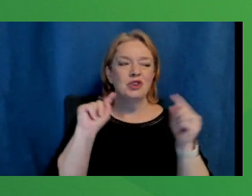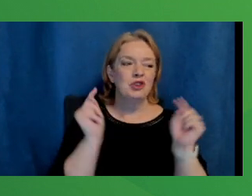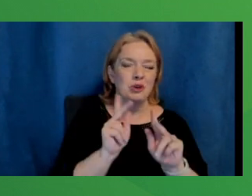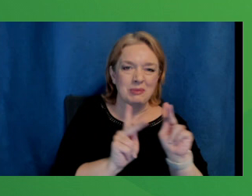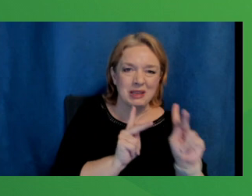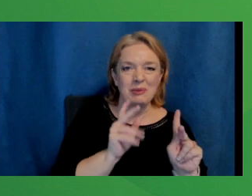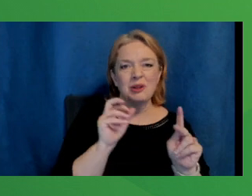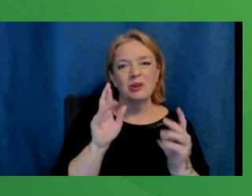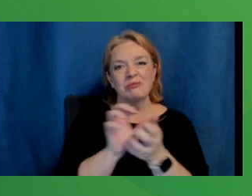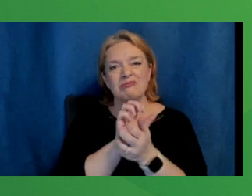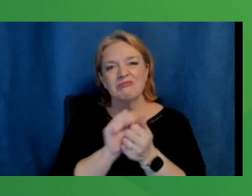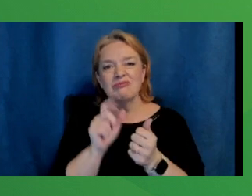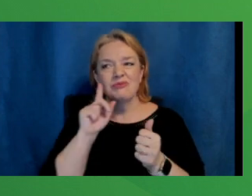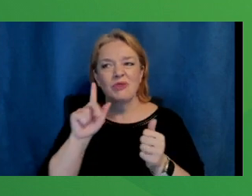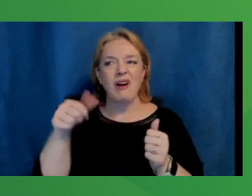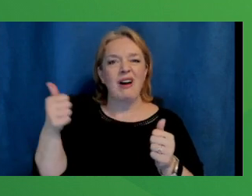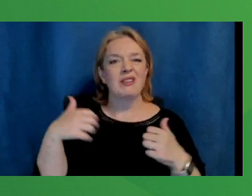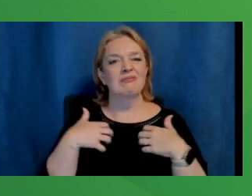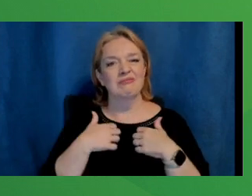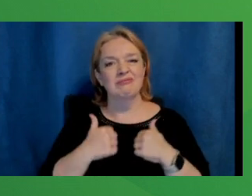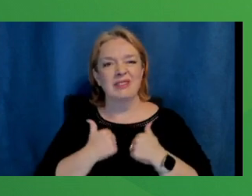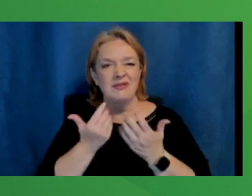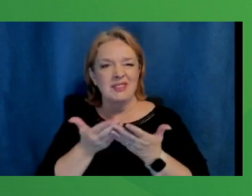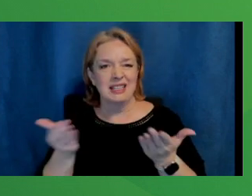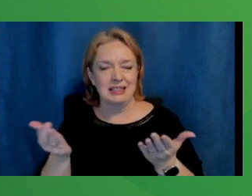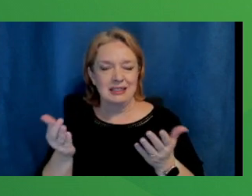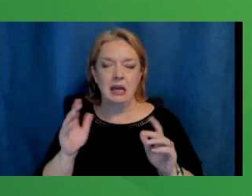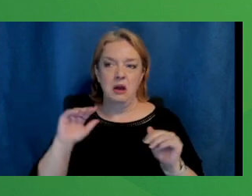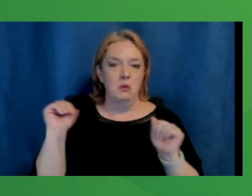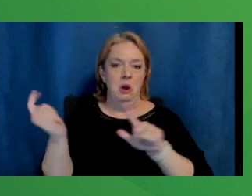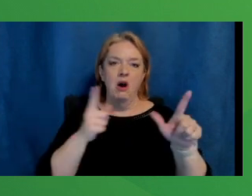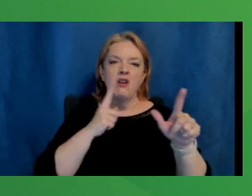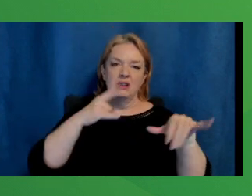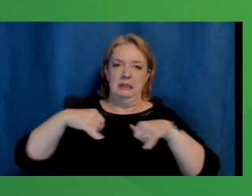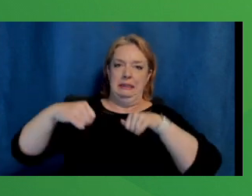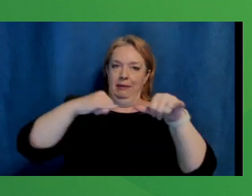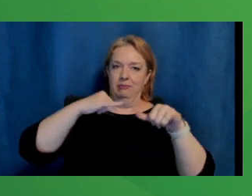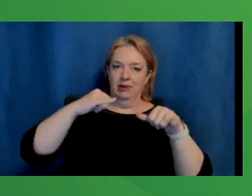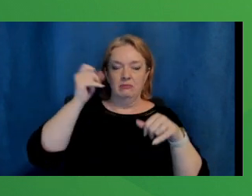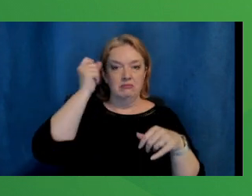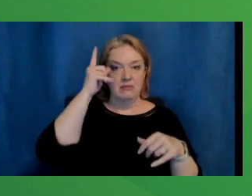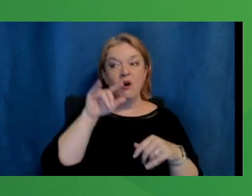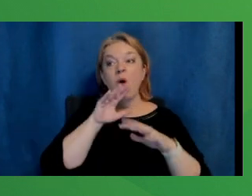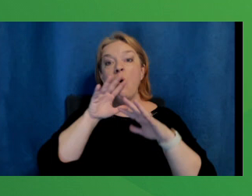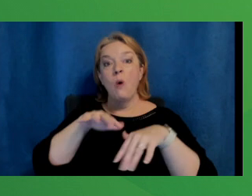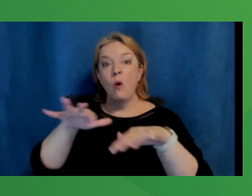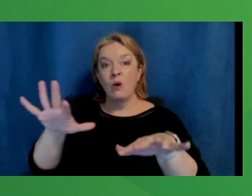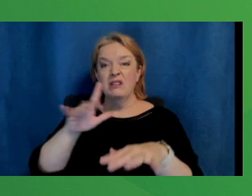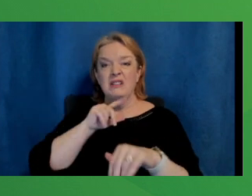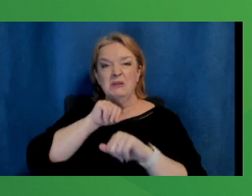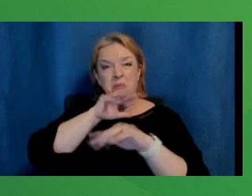that because they understand that if our ocean gets polluted, it's a big issue for us. And it was